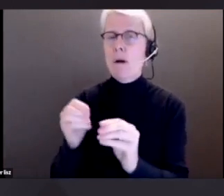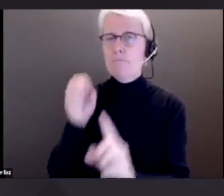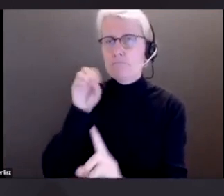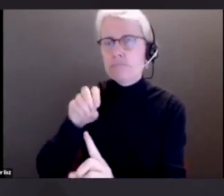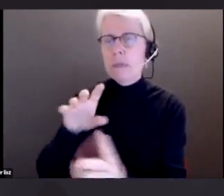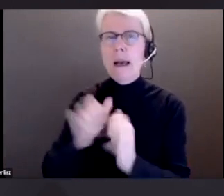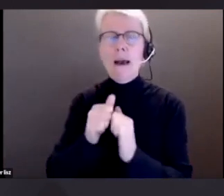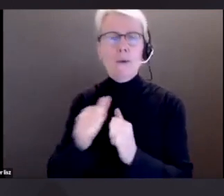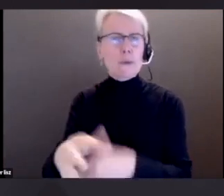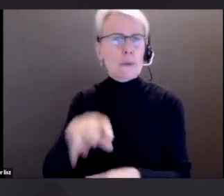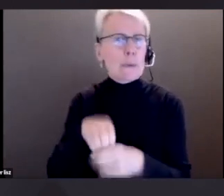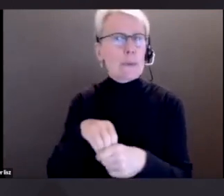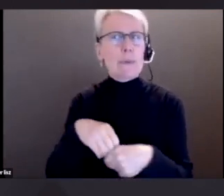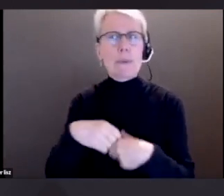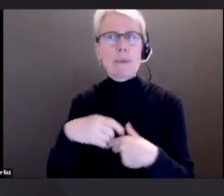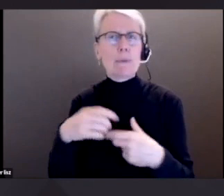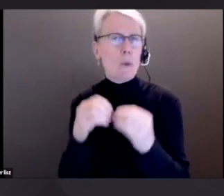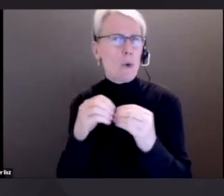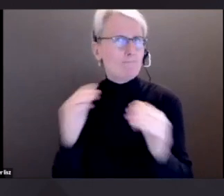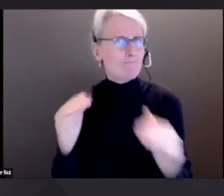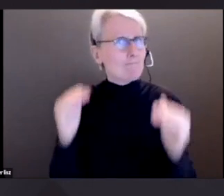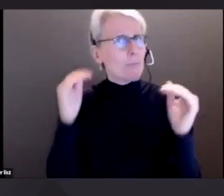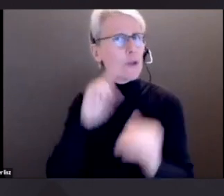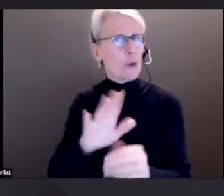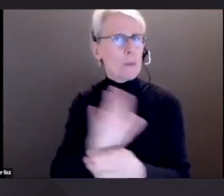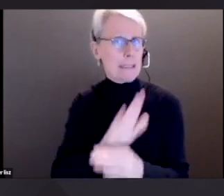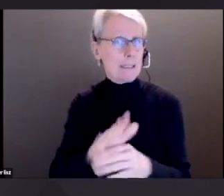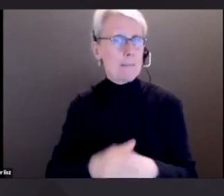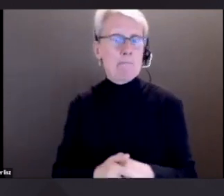In most cases, these services are available at no cost.